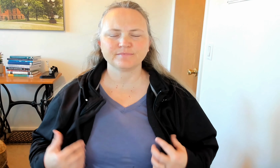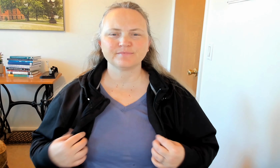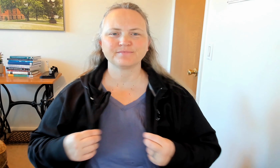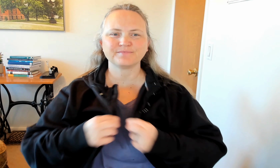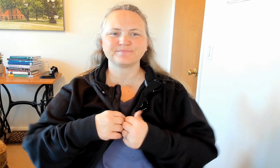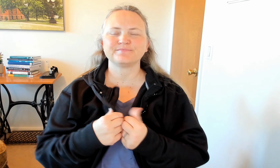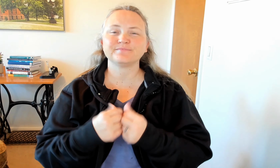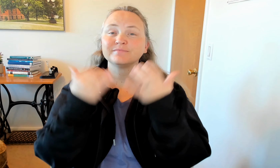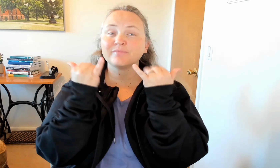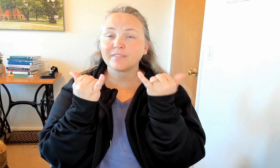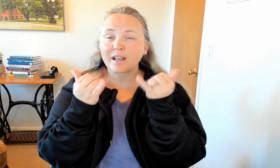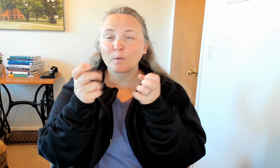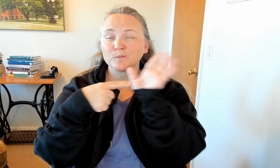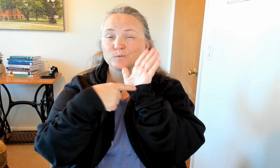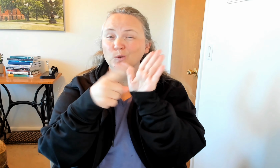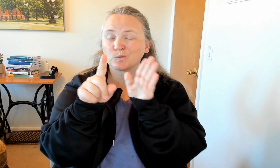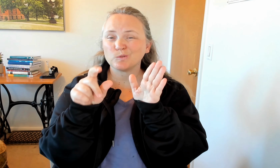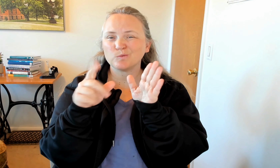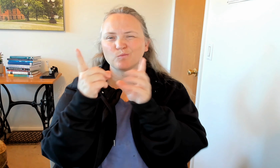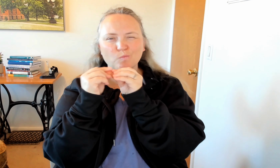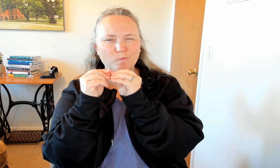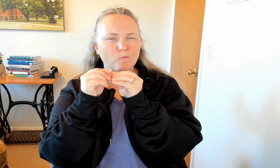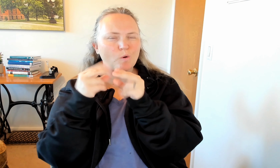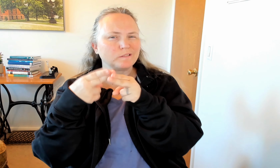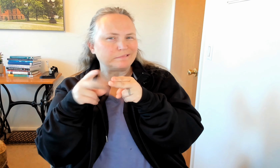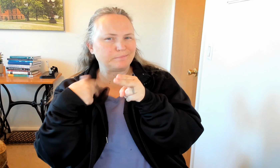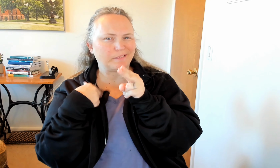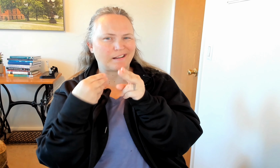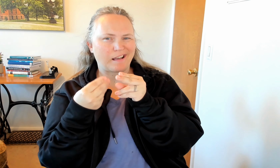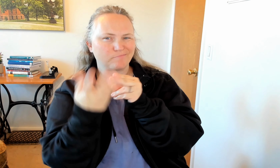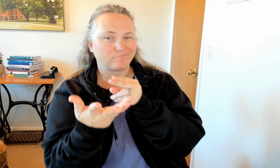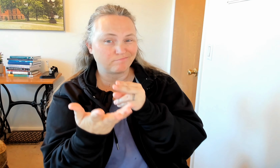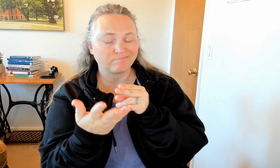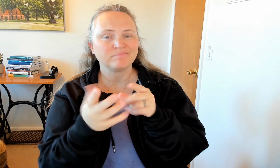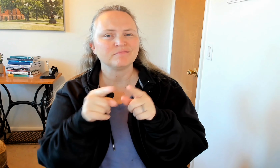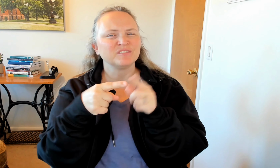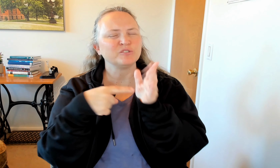Okay, I'm going to just describe another of the snippets that I gave